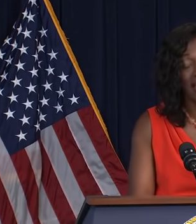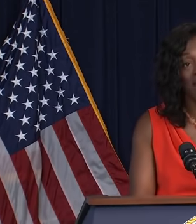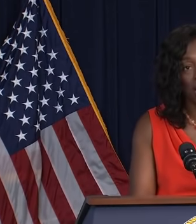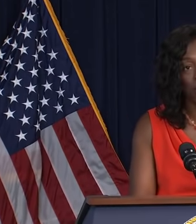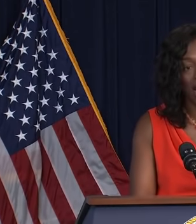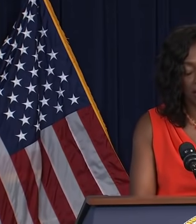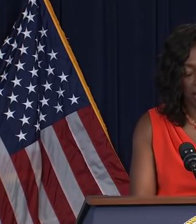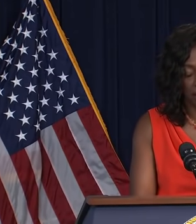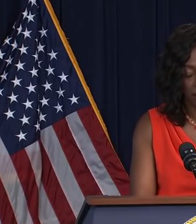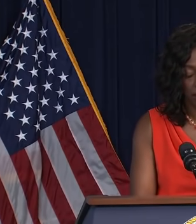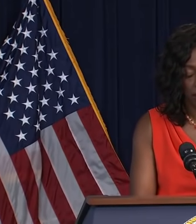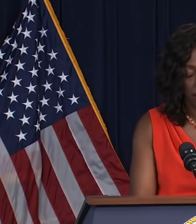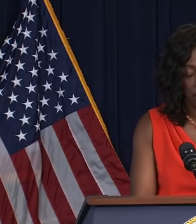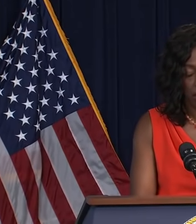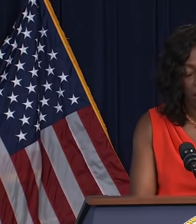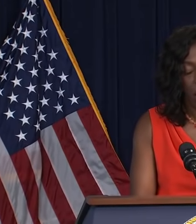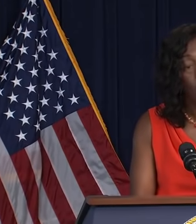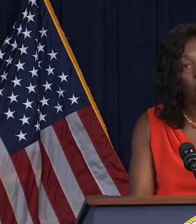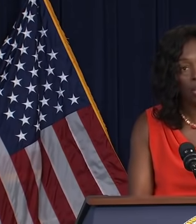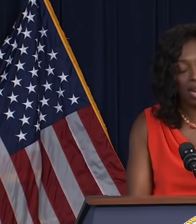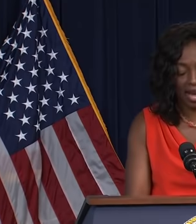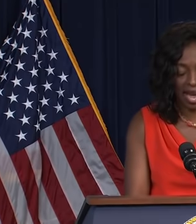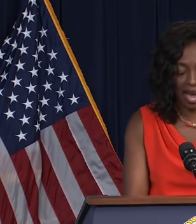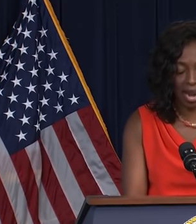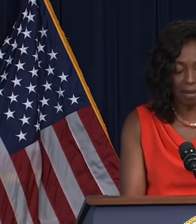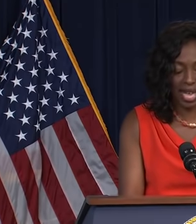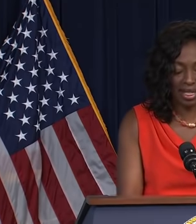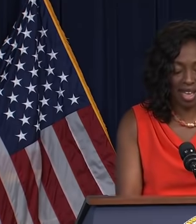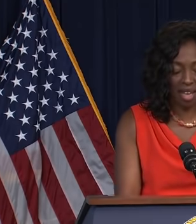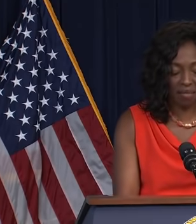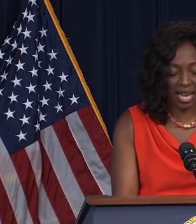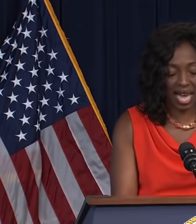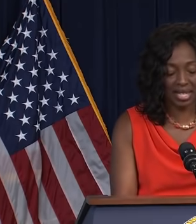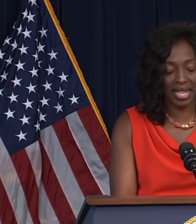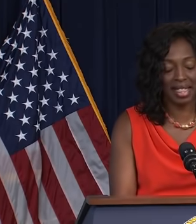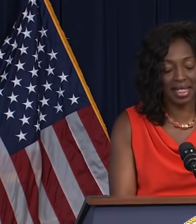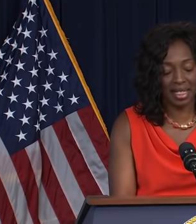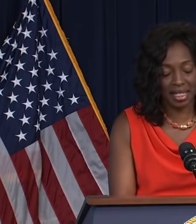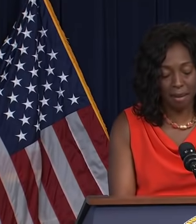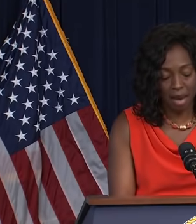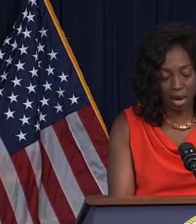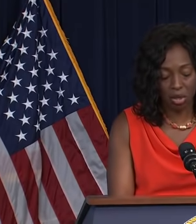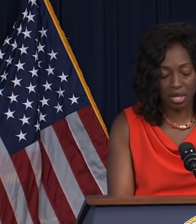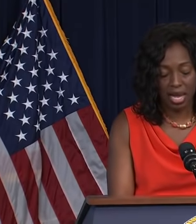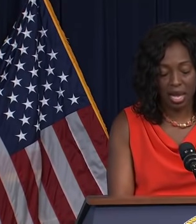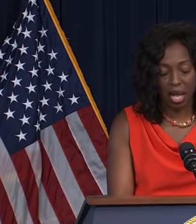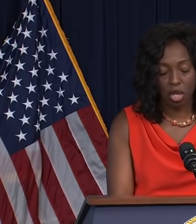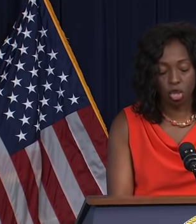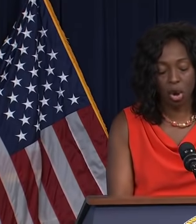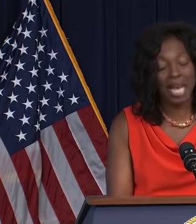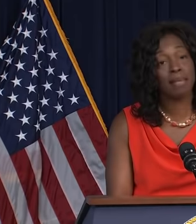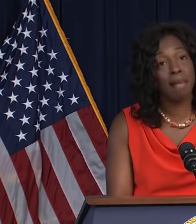Kierra persona get Dinga into